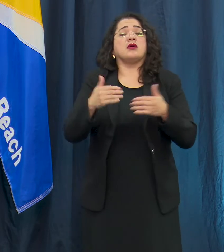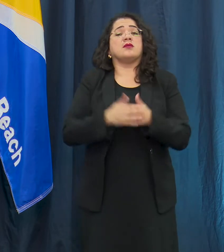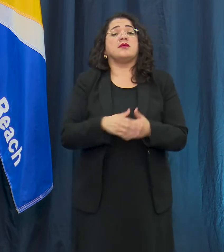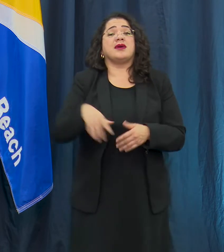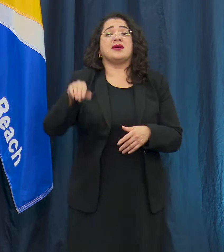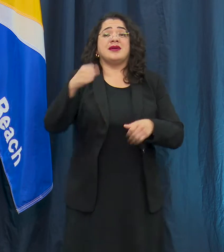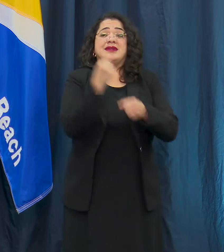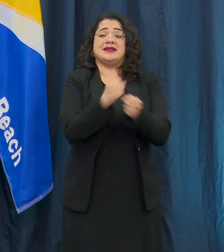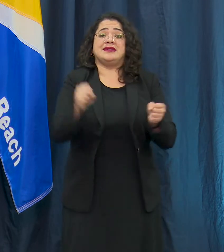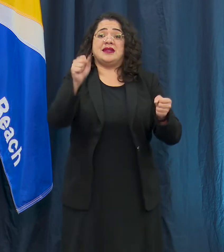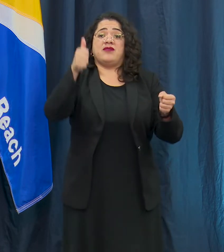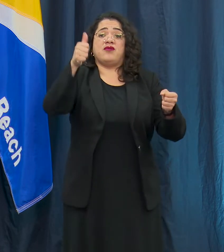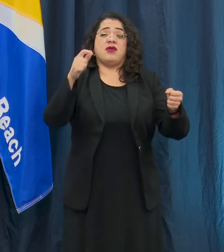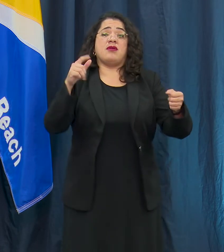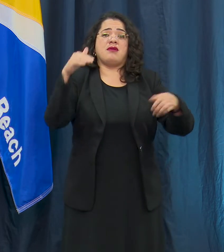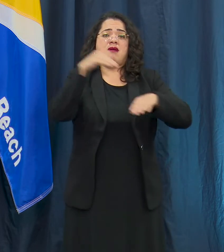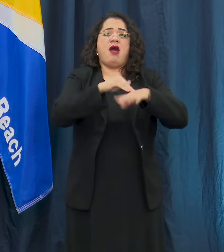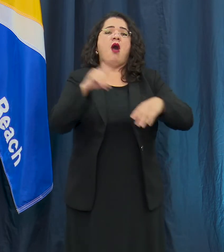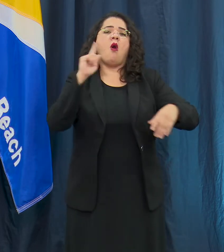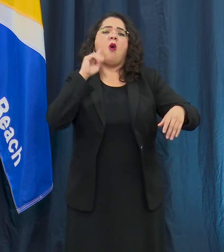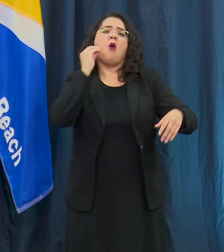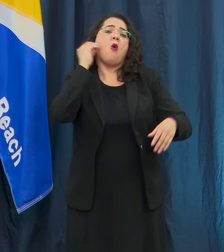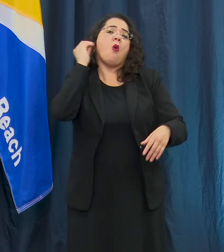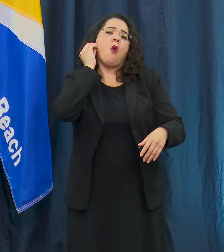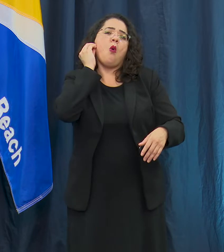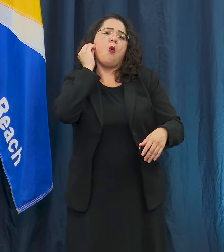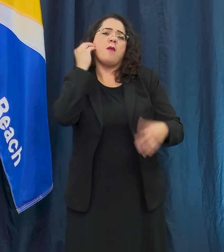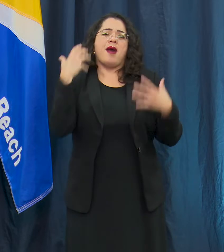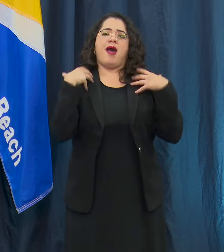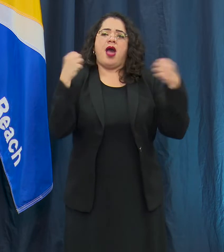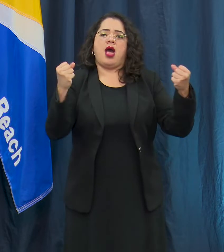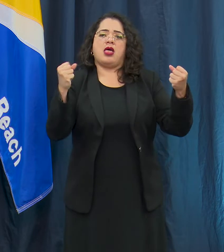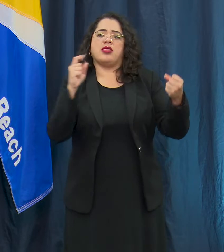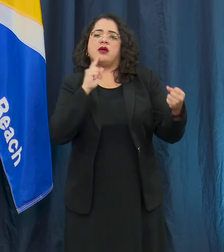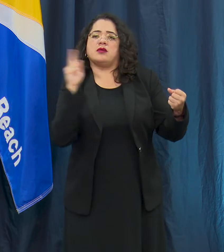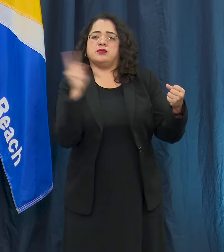Orders and how they differ from what's been in place and what we need folks to